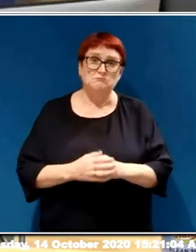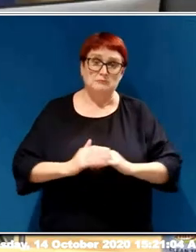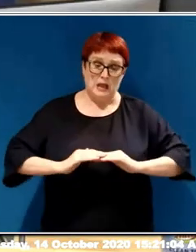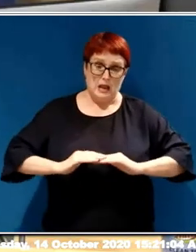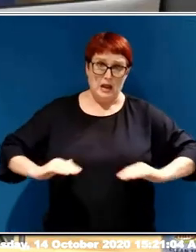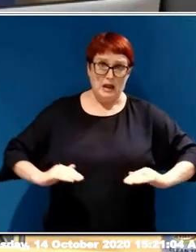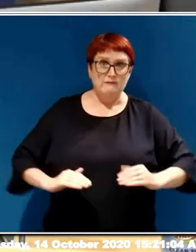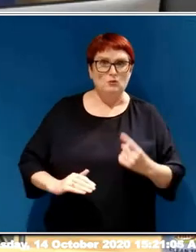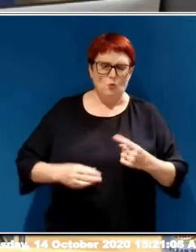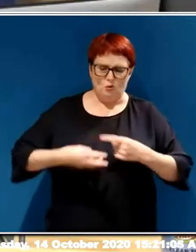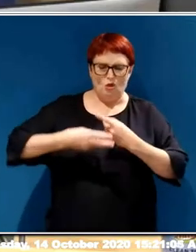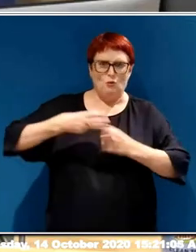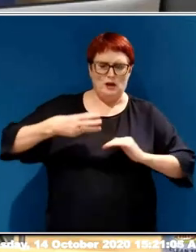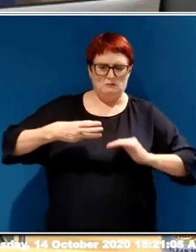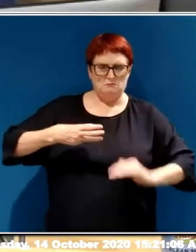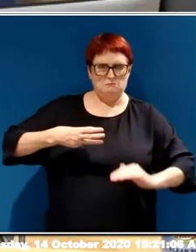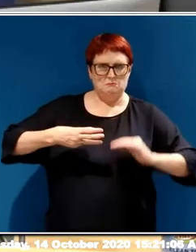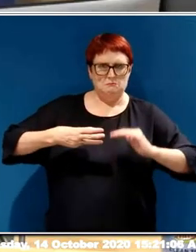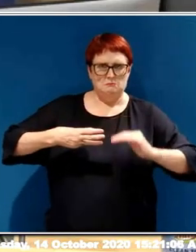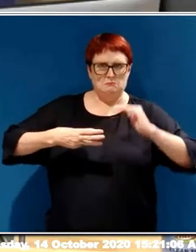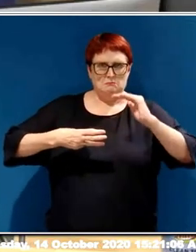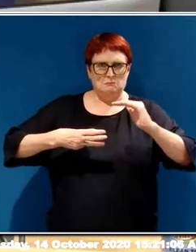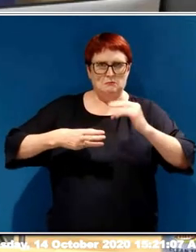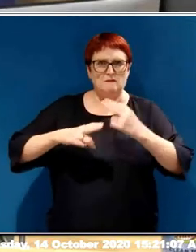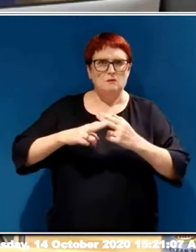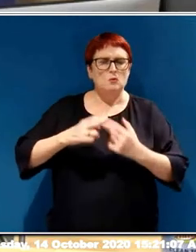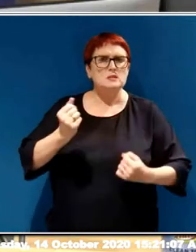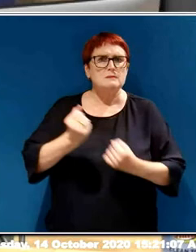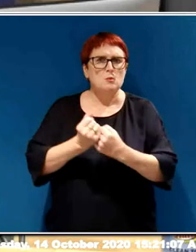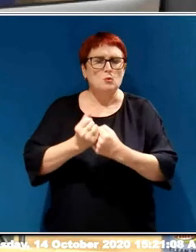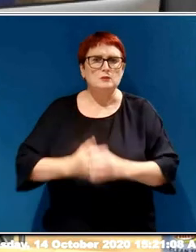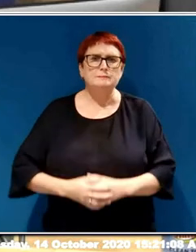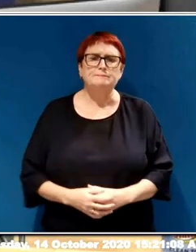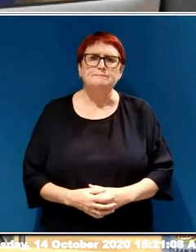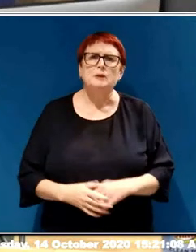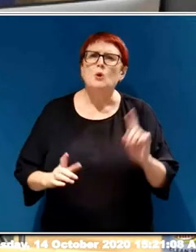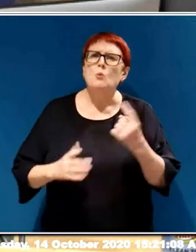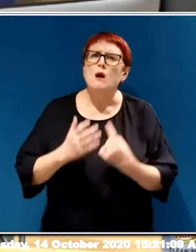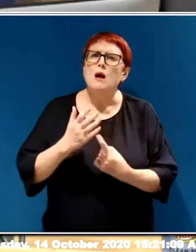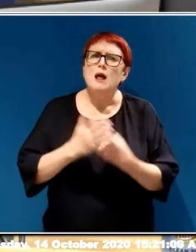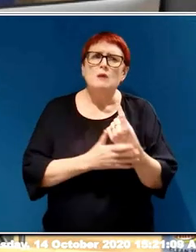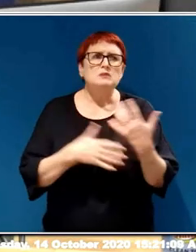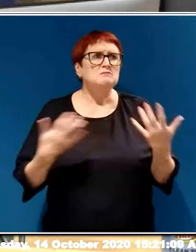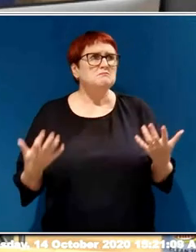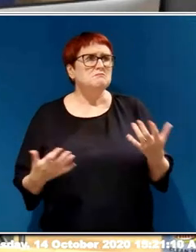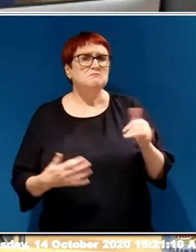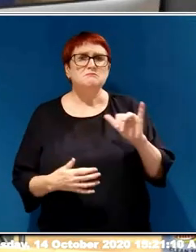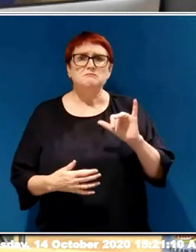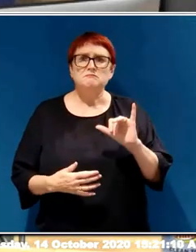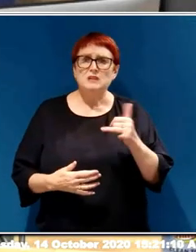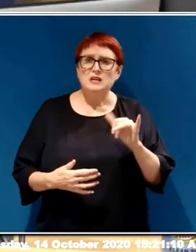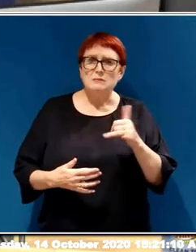But what if you've a student for whom the possibility of accessing the story